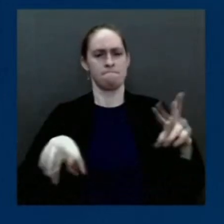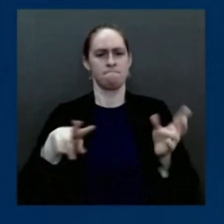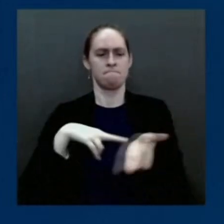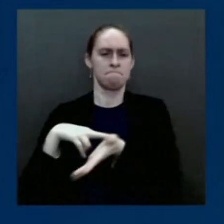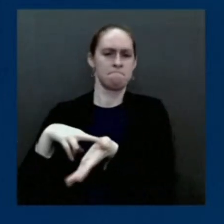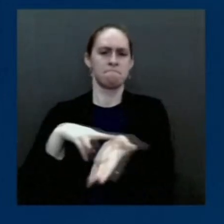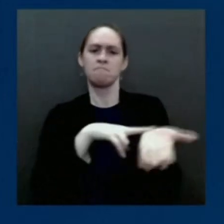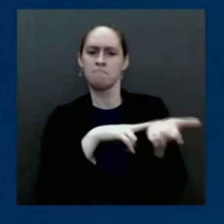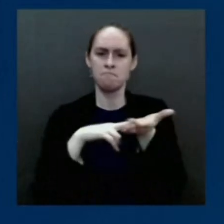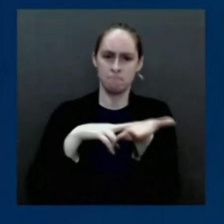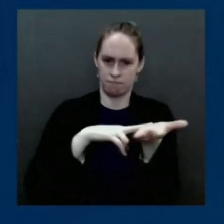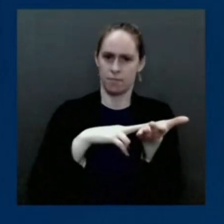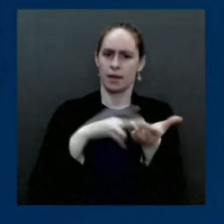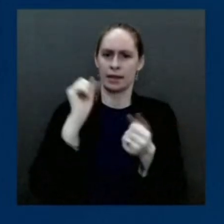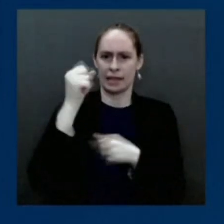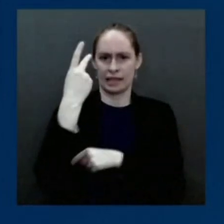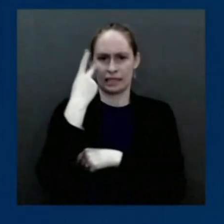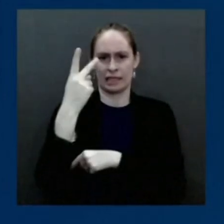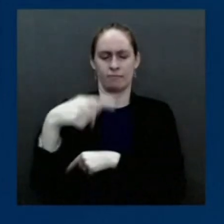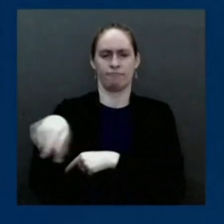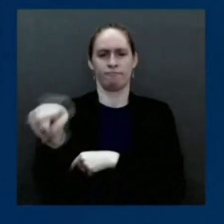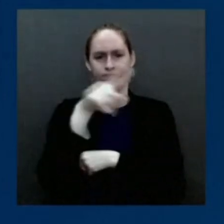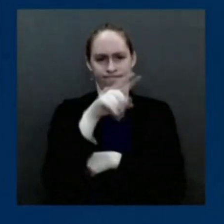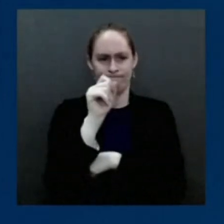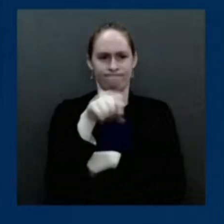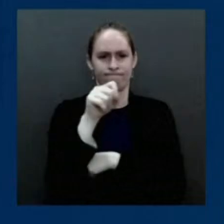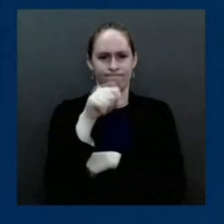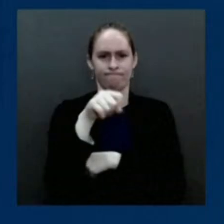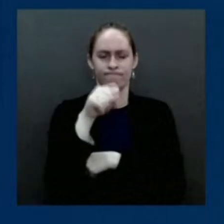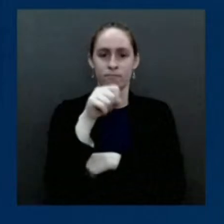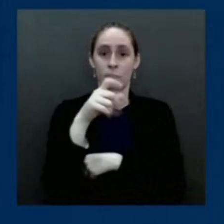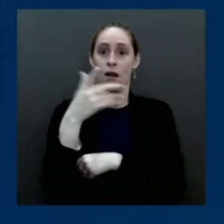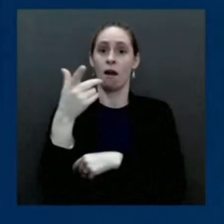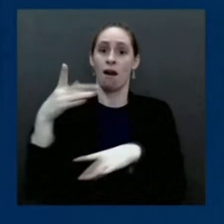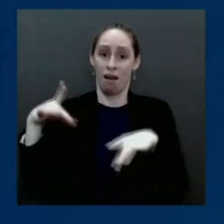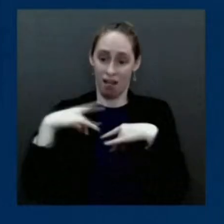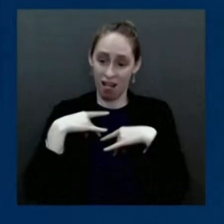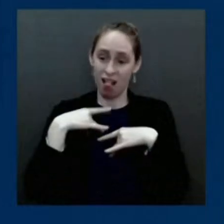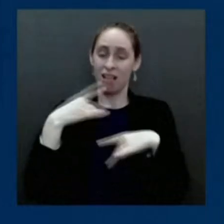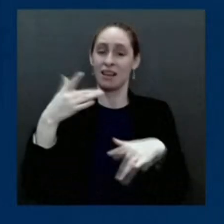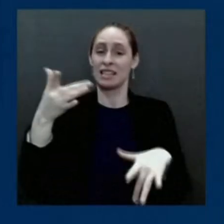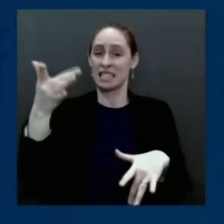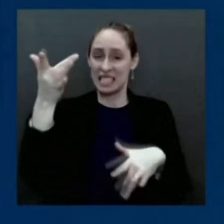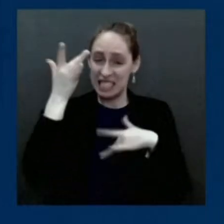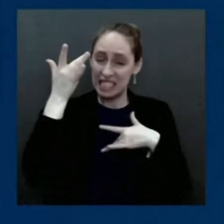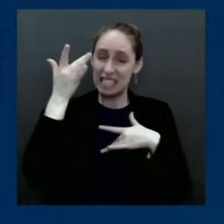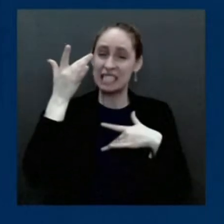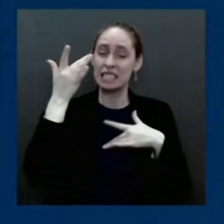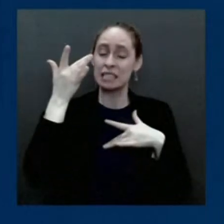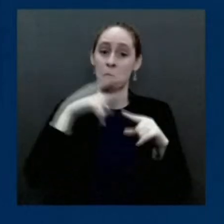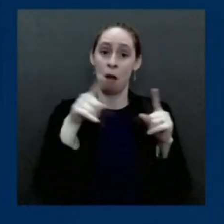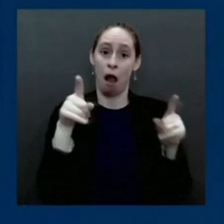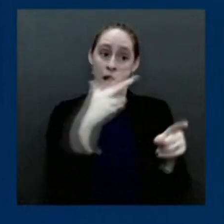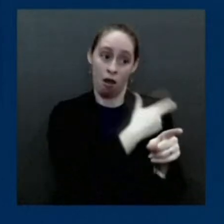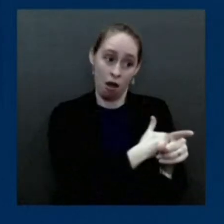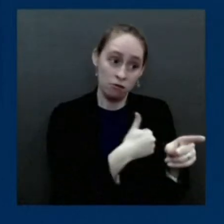LOWER HOSPITALIZATION TO CASE RATIO WHEN THE SITUATION BECOMES MORE CLEAR.